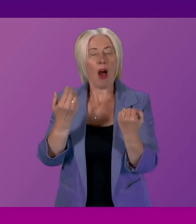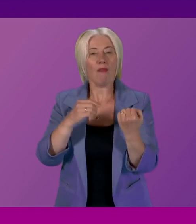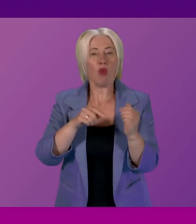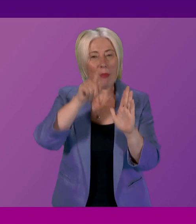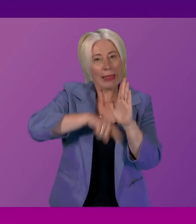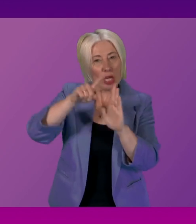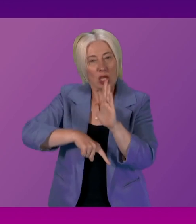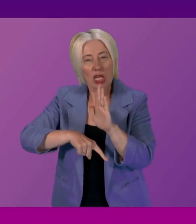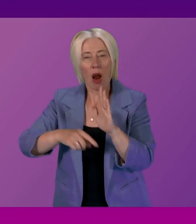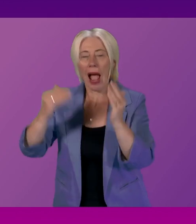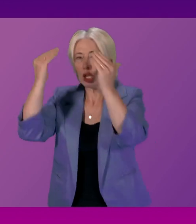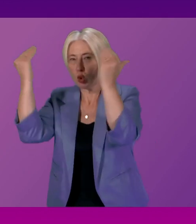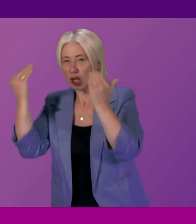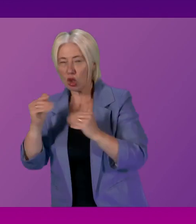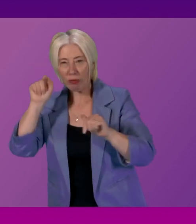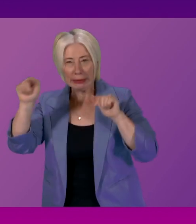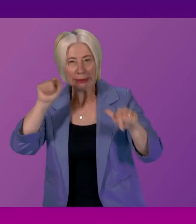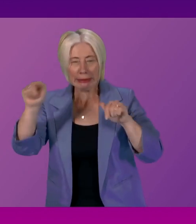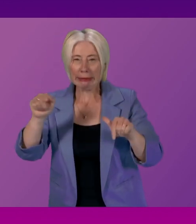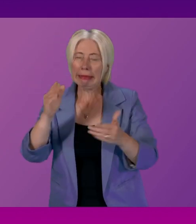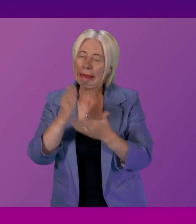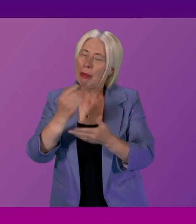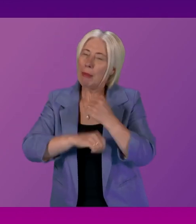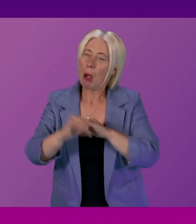and the judiciary, which is an extremely serious issue.